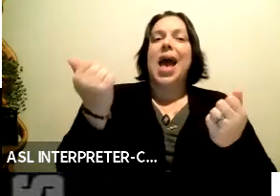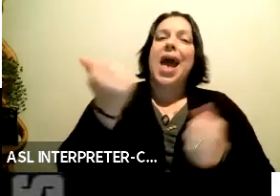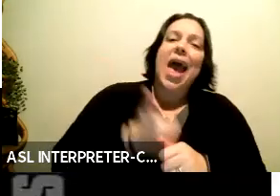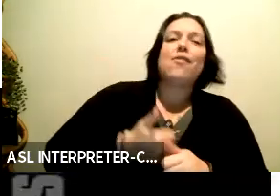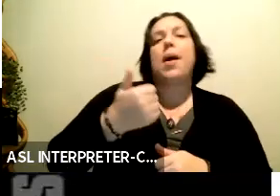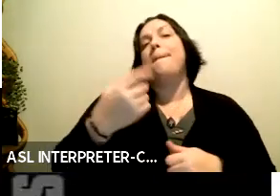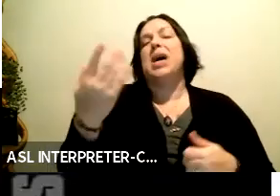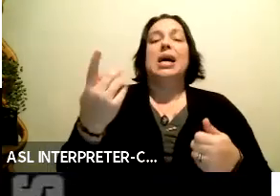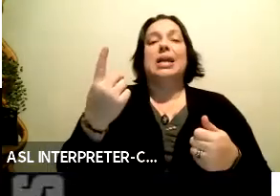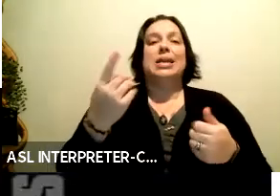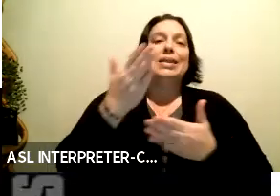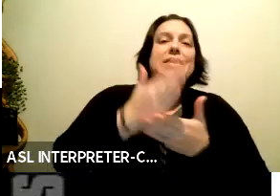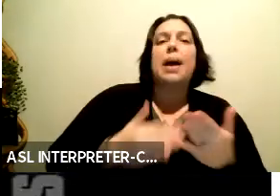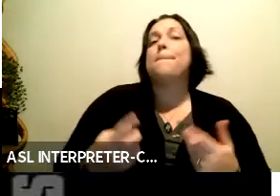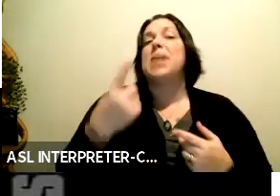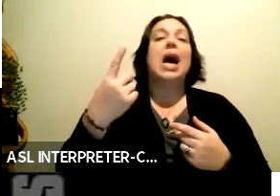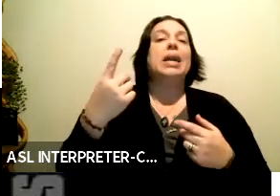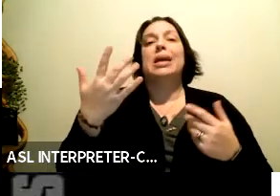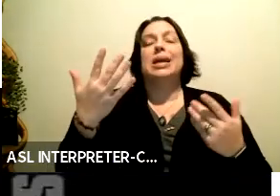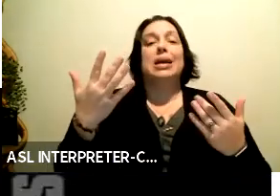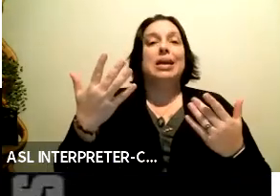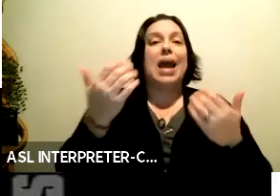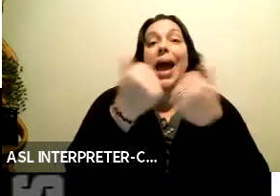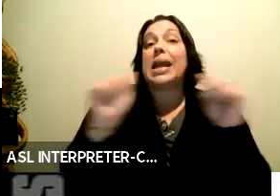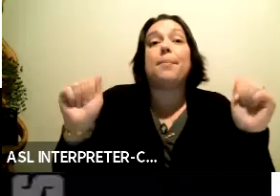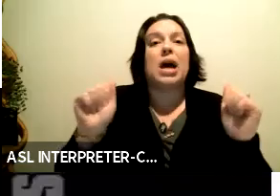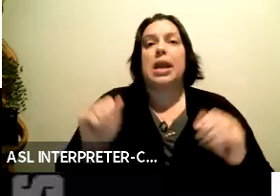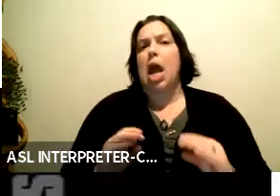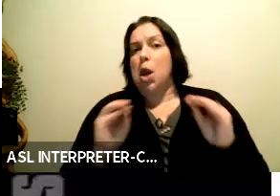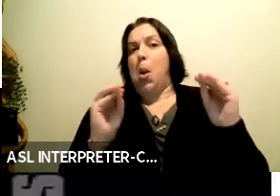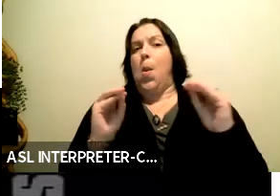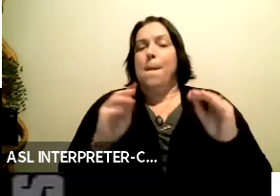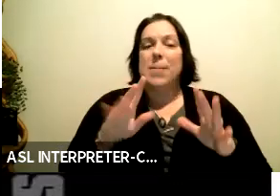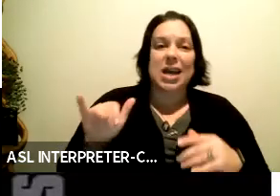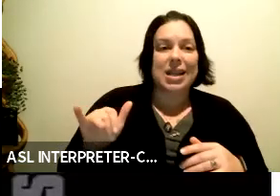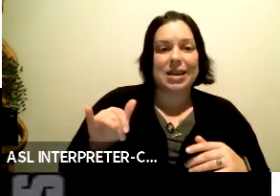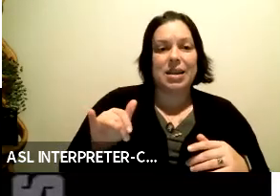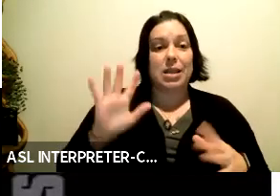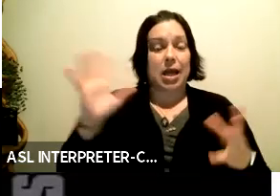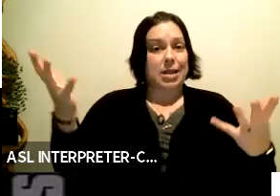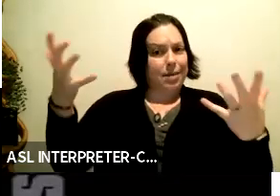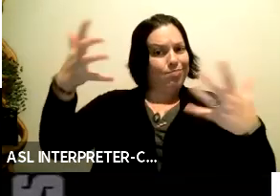the first time we had an access and functional needs role built fully into not just the planning